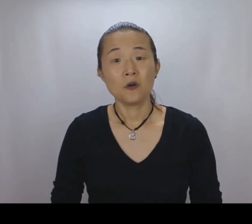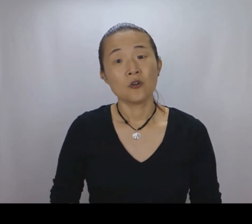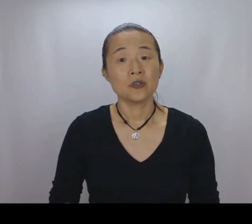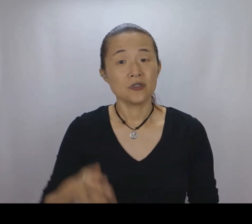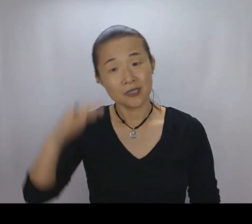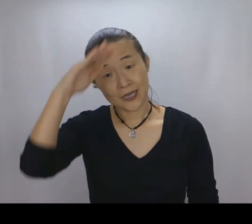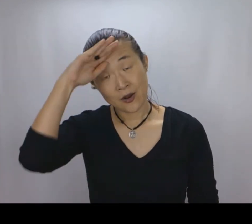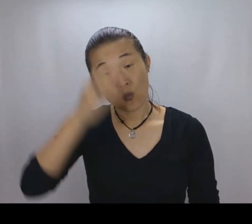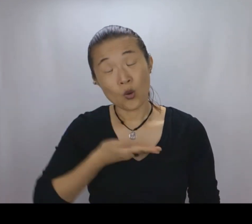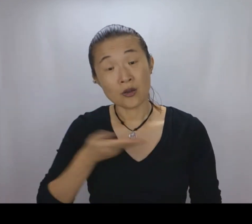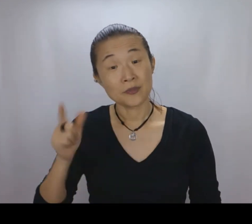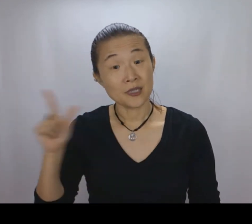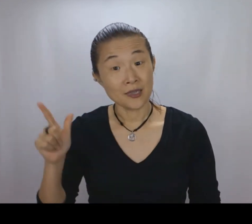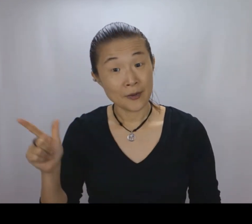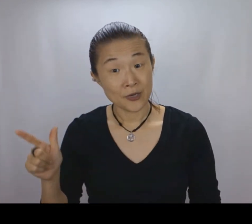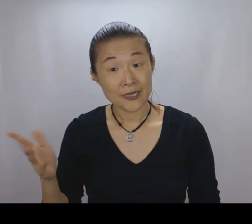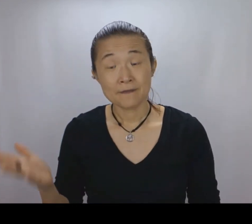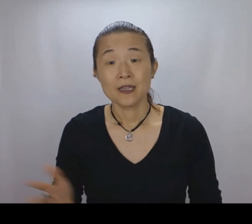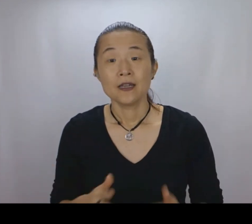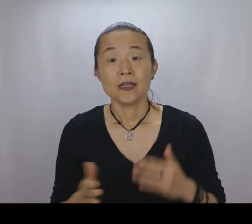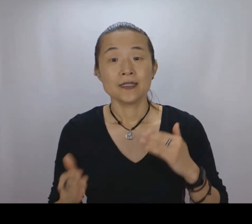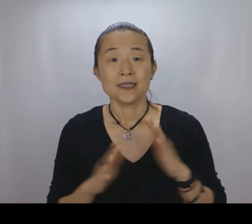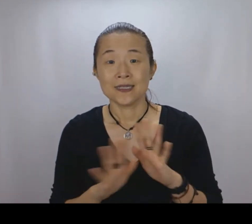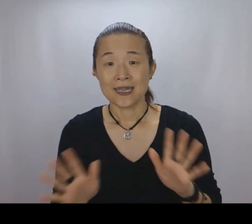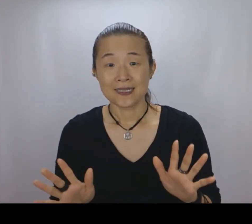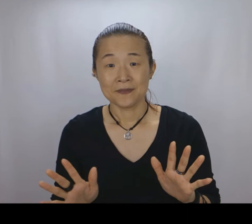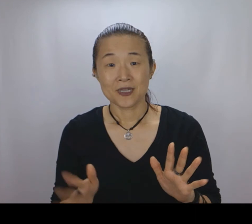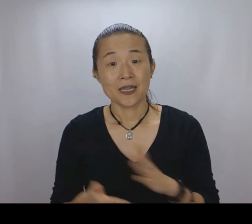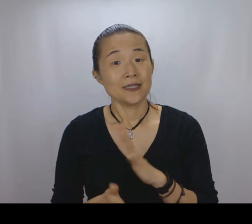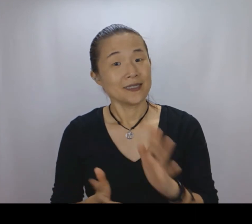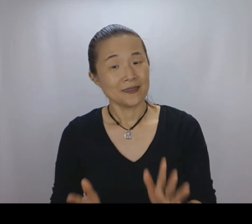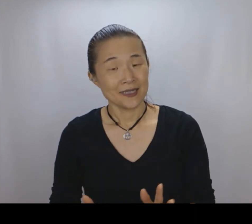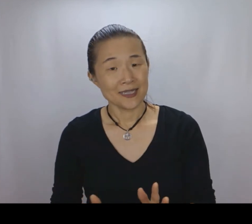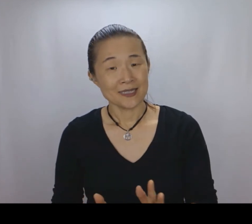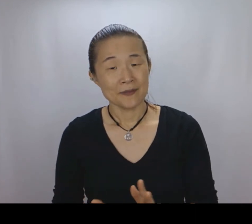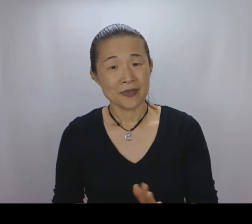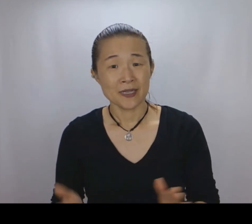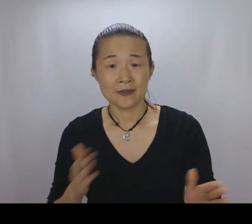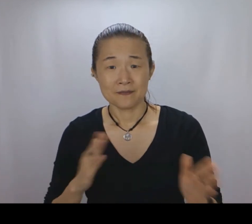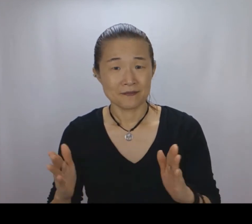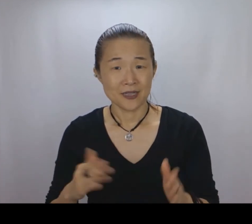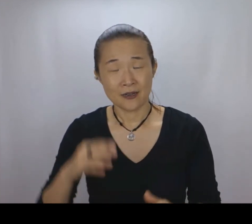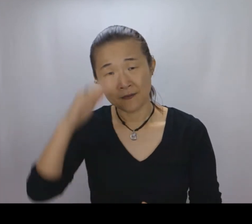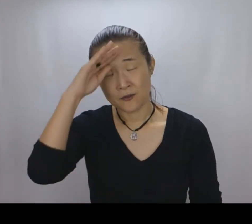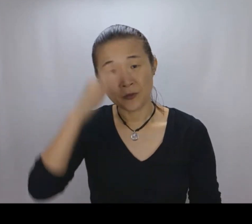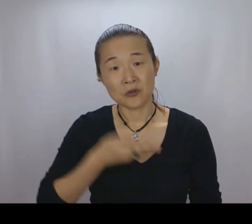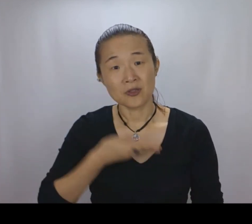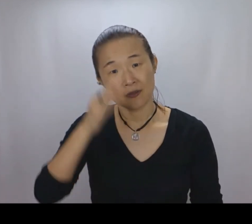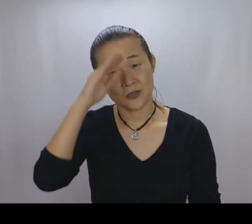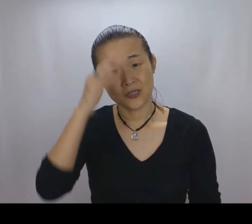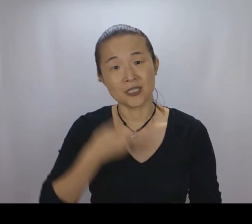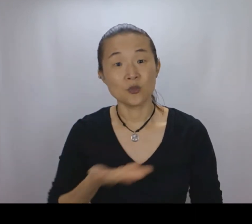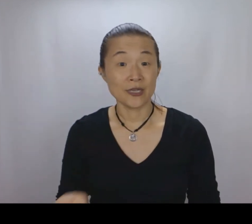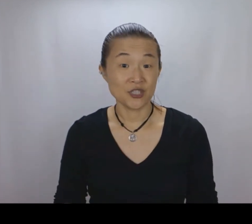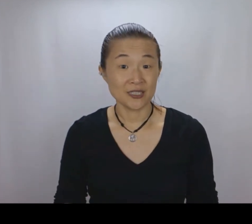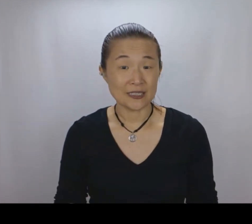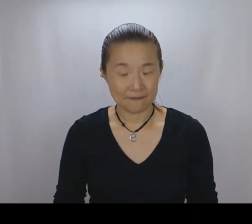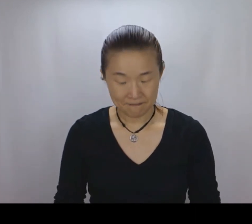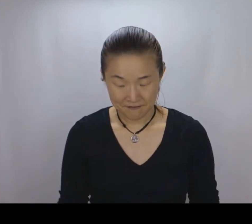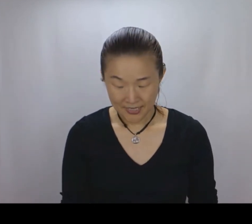or you can say, "Welcome to the library." It is the exact same signs exact same meaning for both those situations.